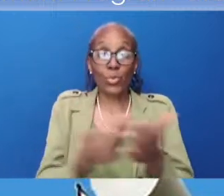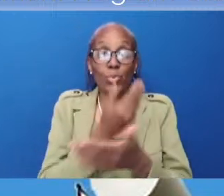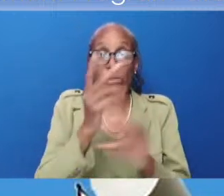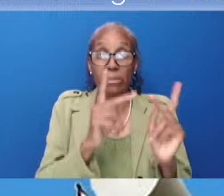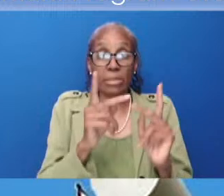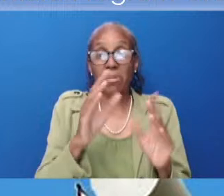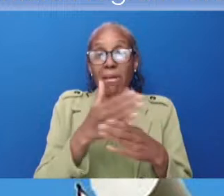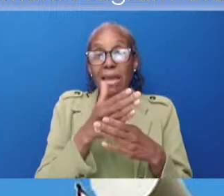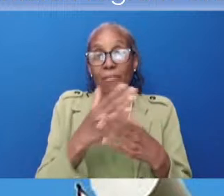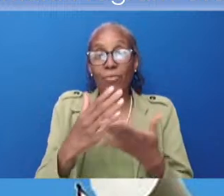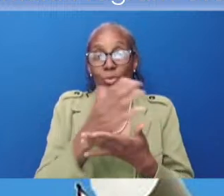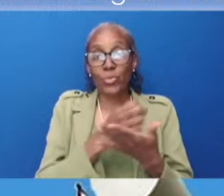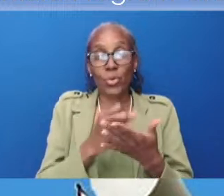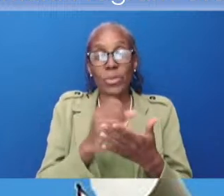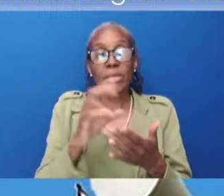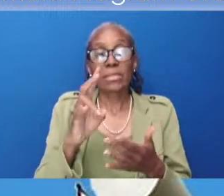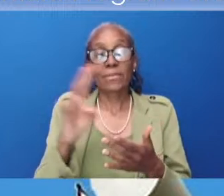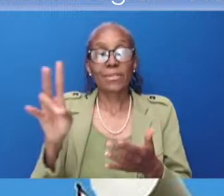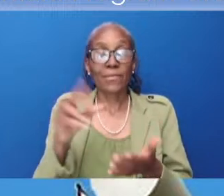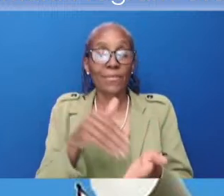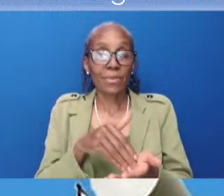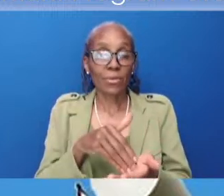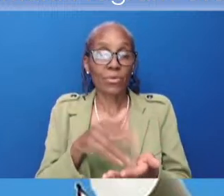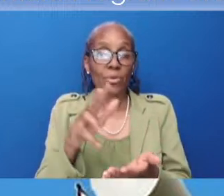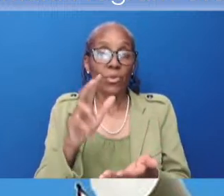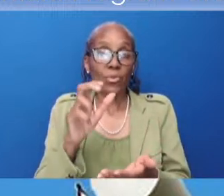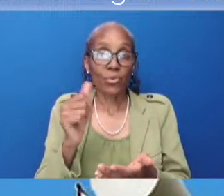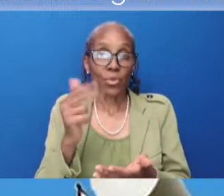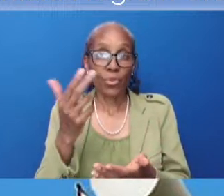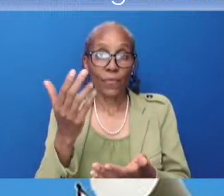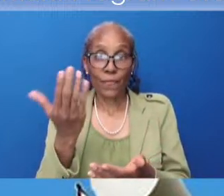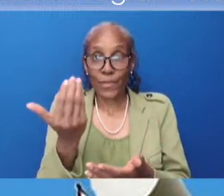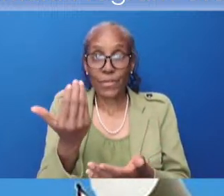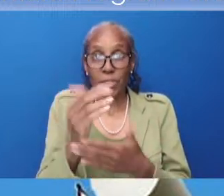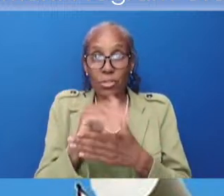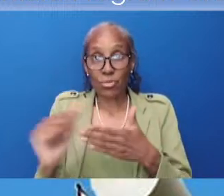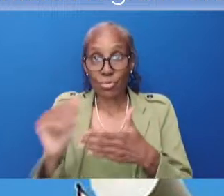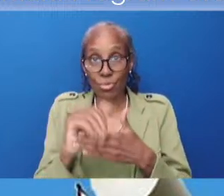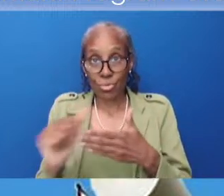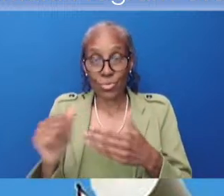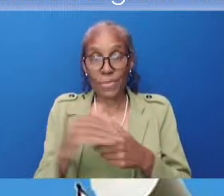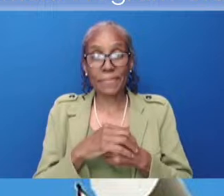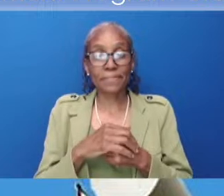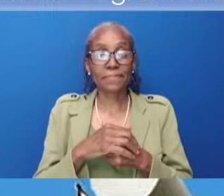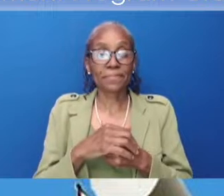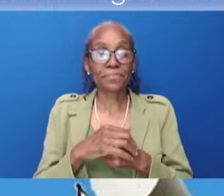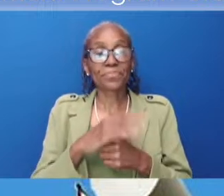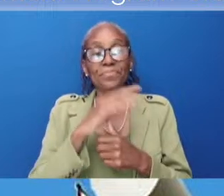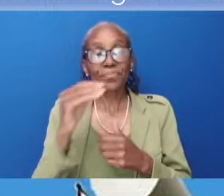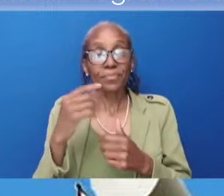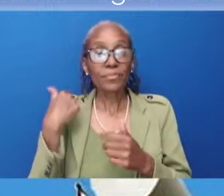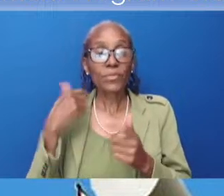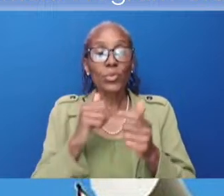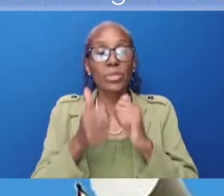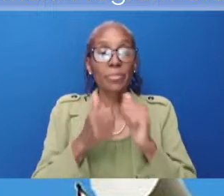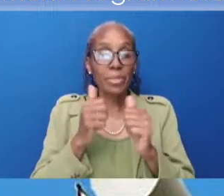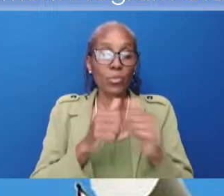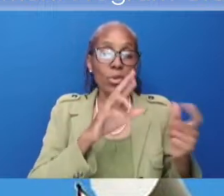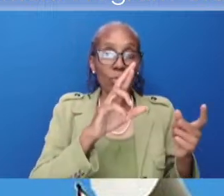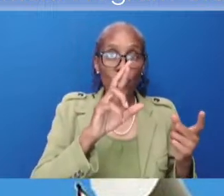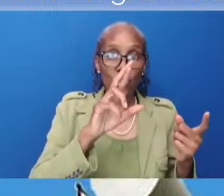PROPERTY.